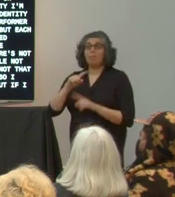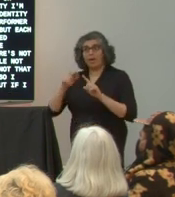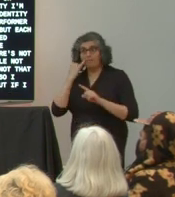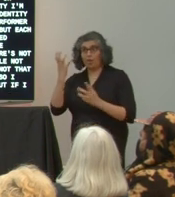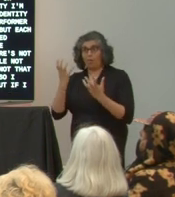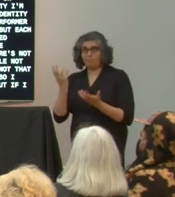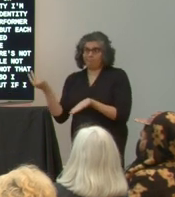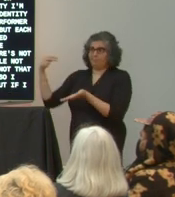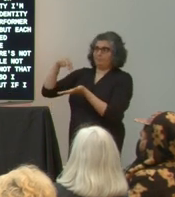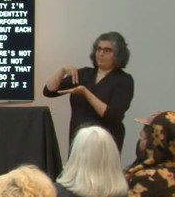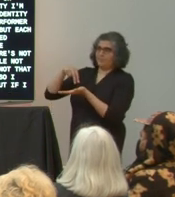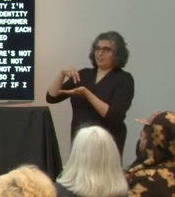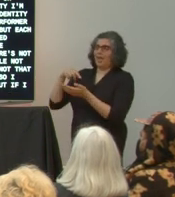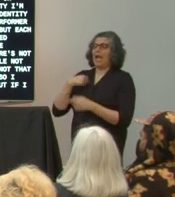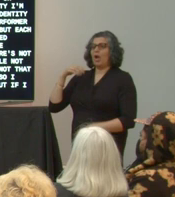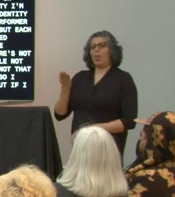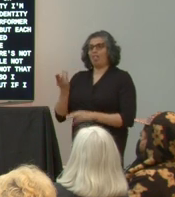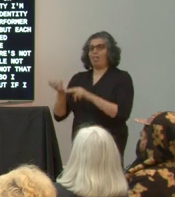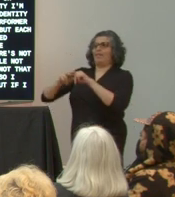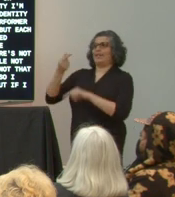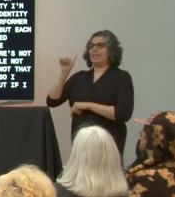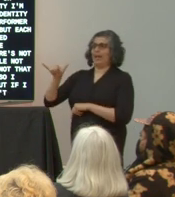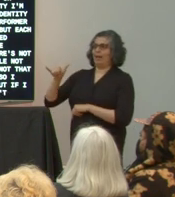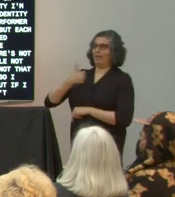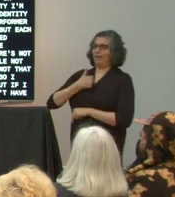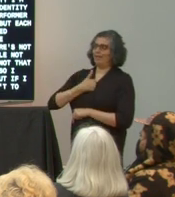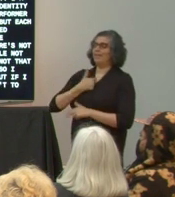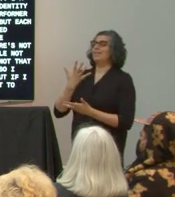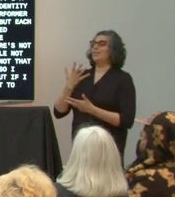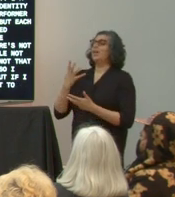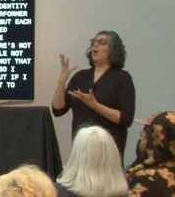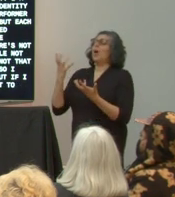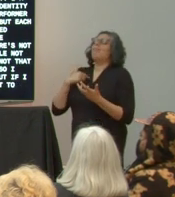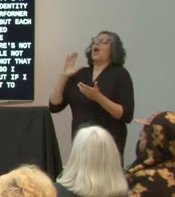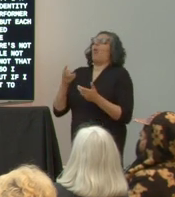give up. So I want to have my own agency actually can give up